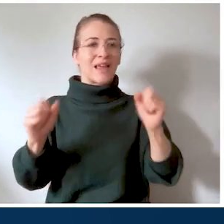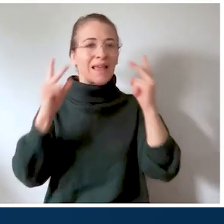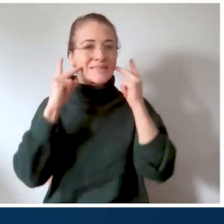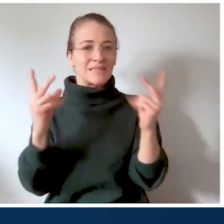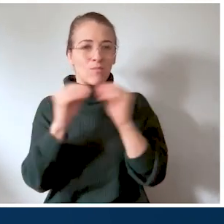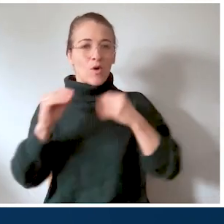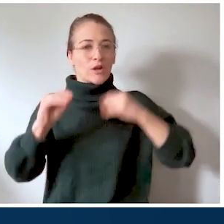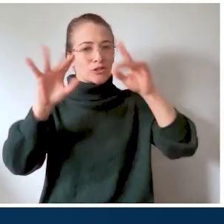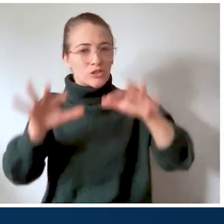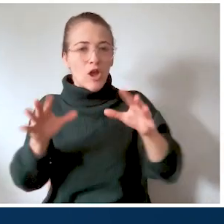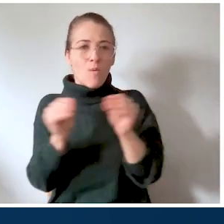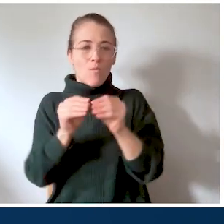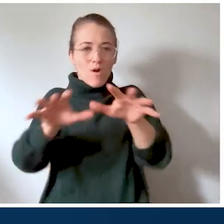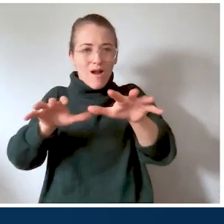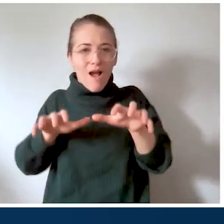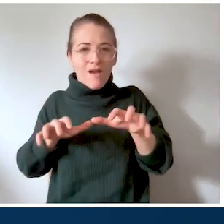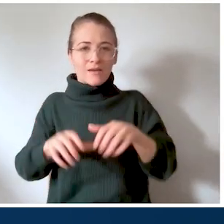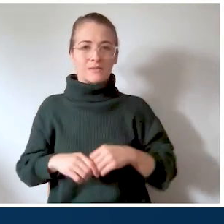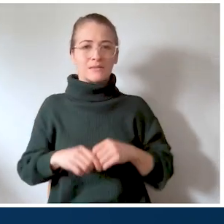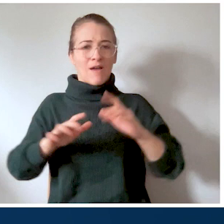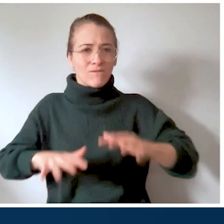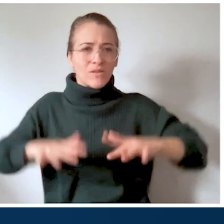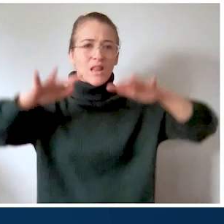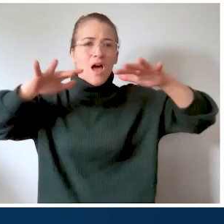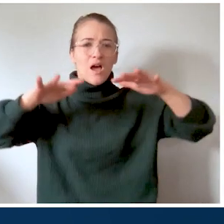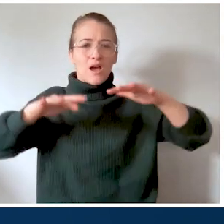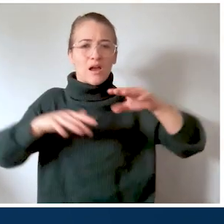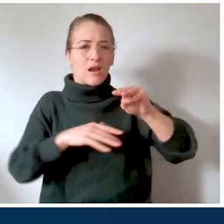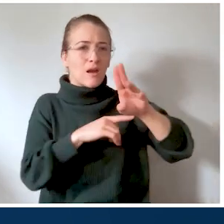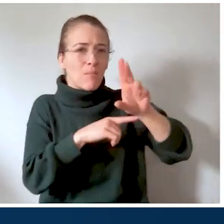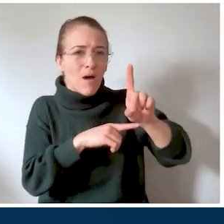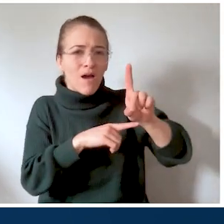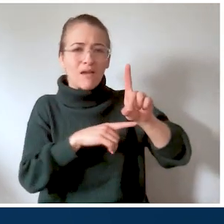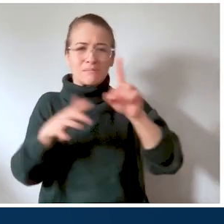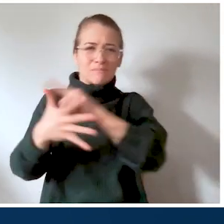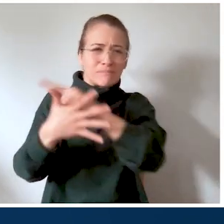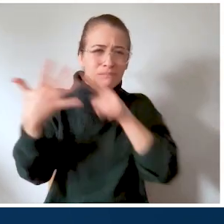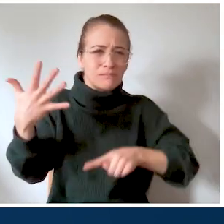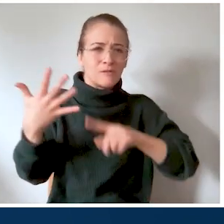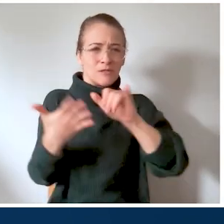we could see a lot more ice, flooding, mud, all sorts of things in New York State